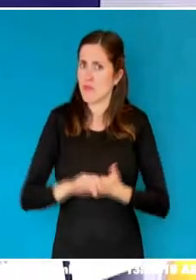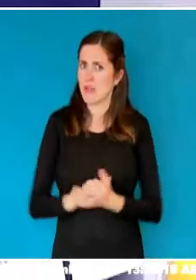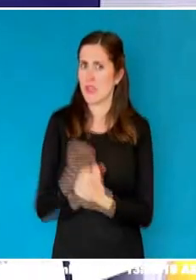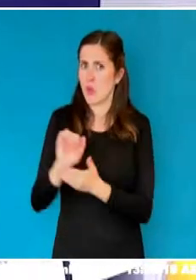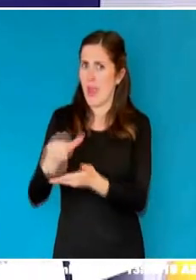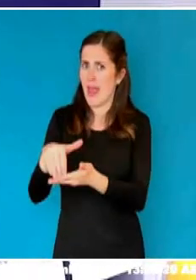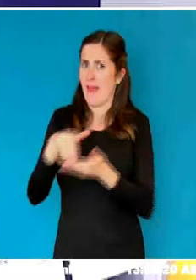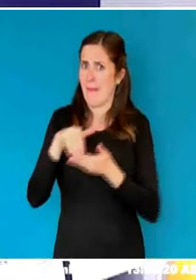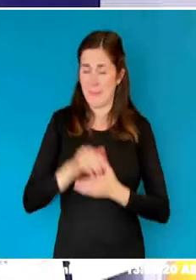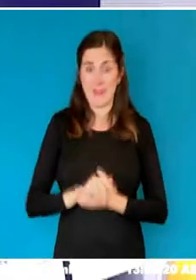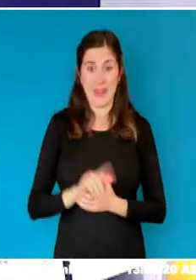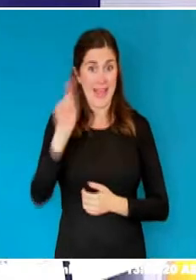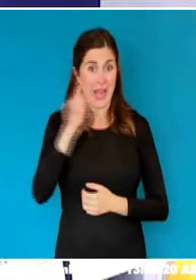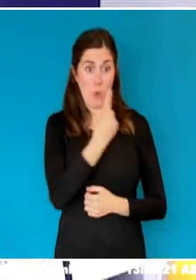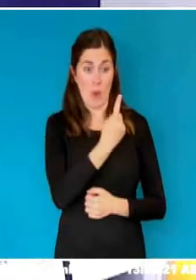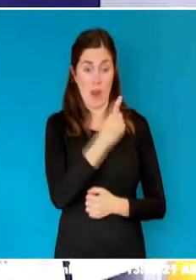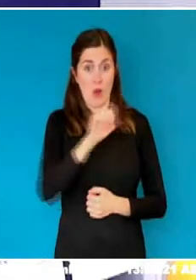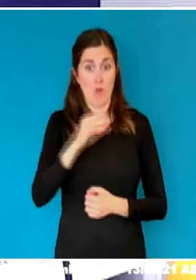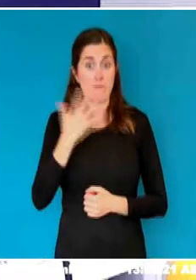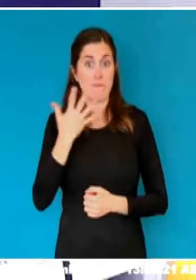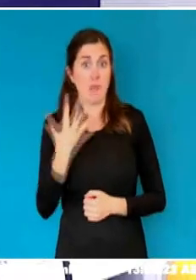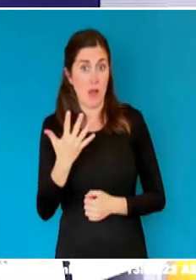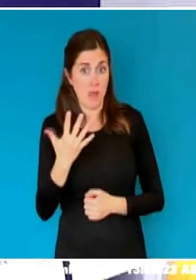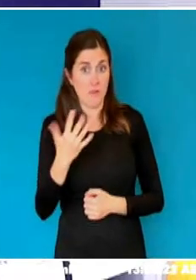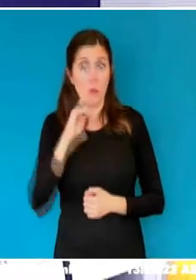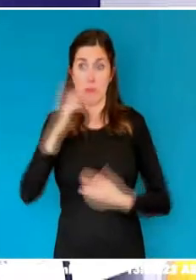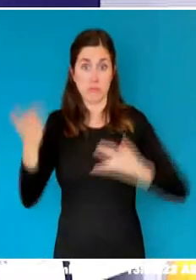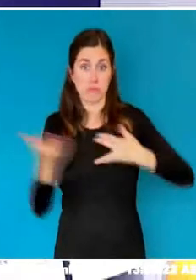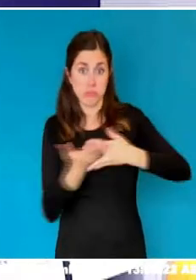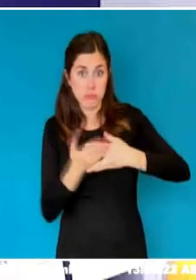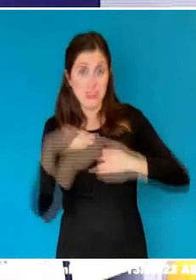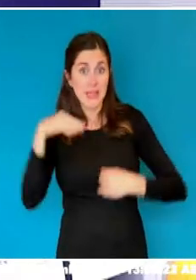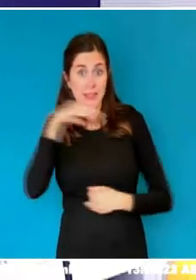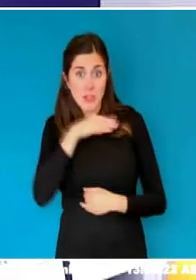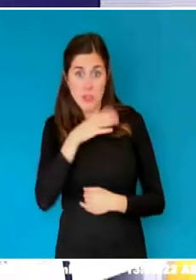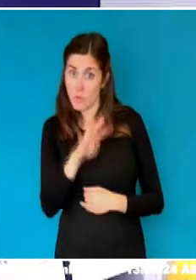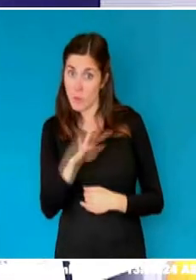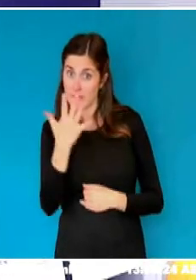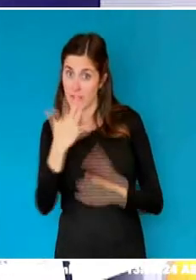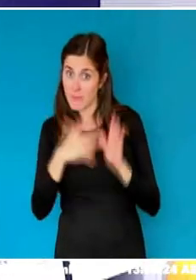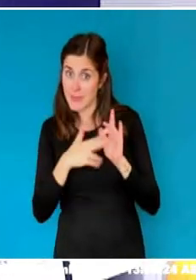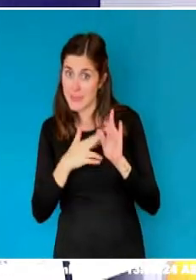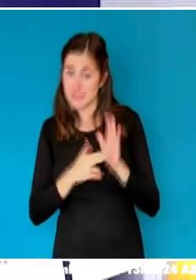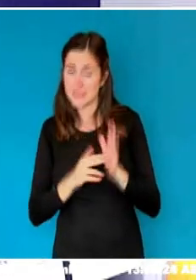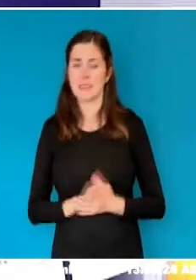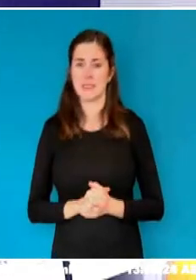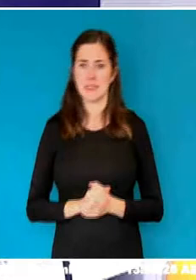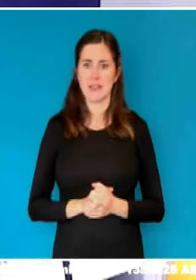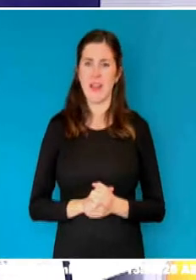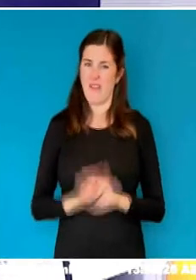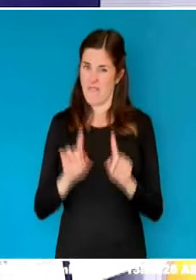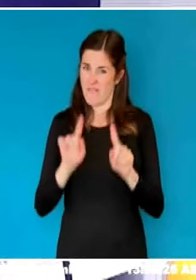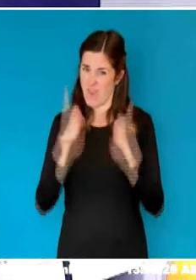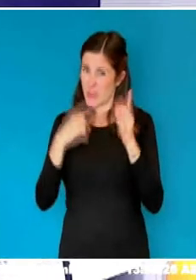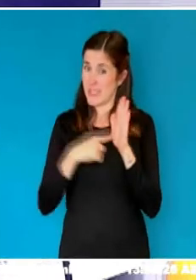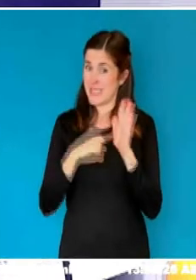It's now 1.05. I take it you wish to adjourn for 45 minutes? I wish to do the tendering before we adjourn, if I may, Chair?